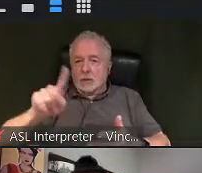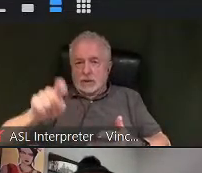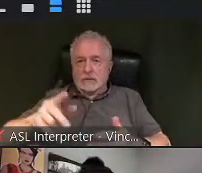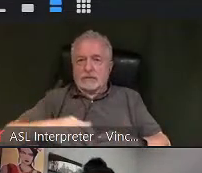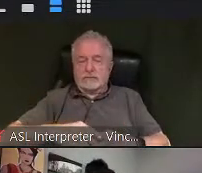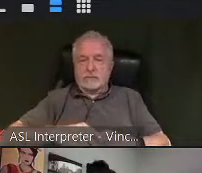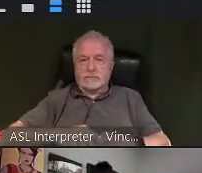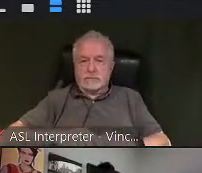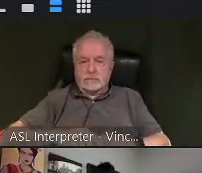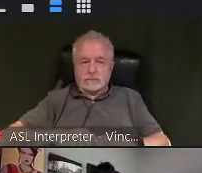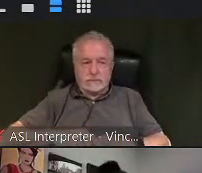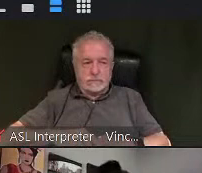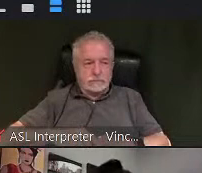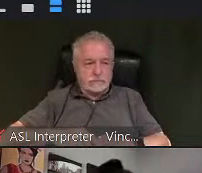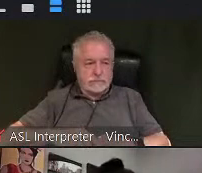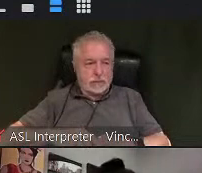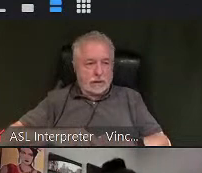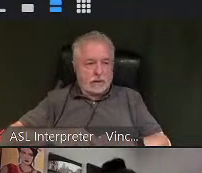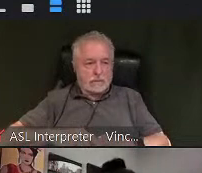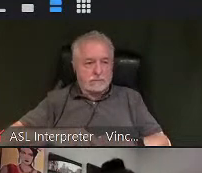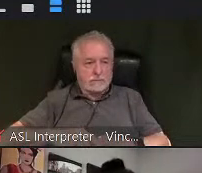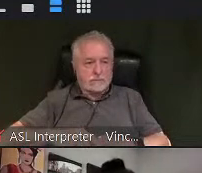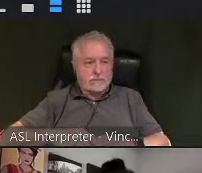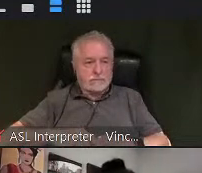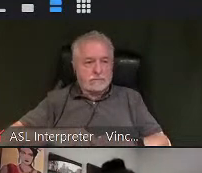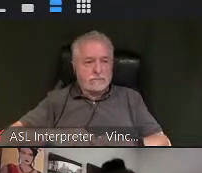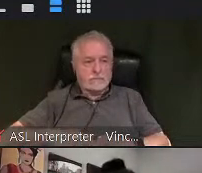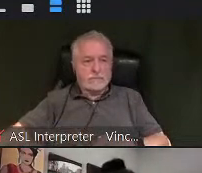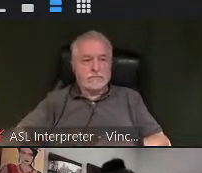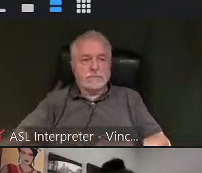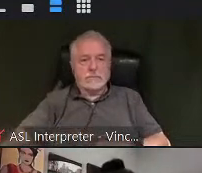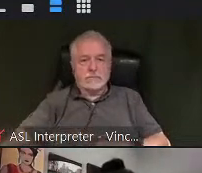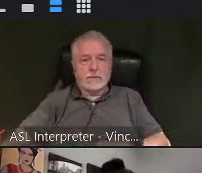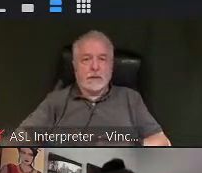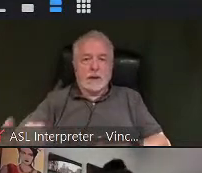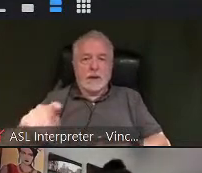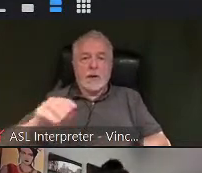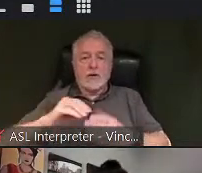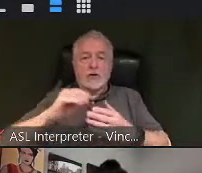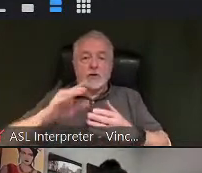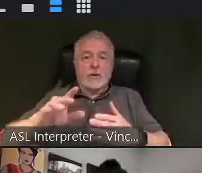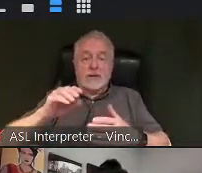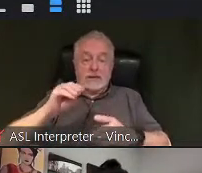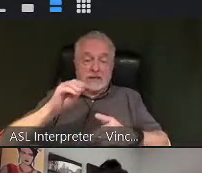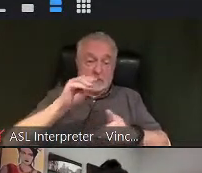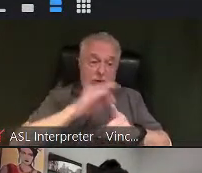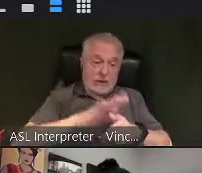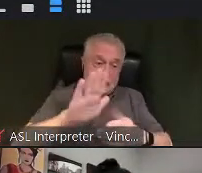So you want to stay open if a student is exposed at school and